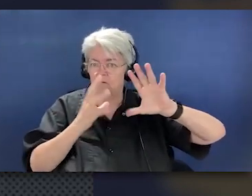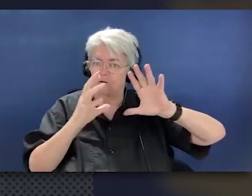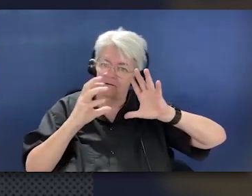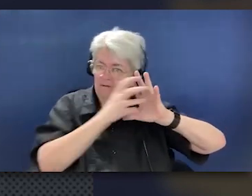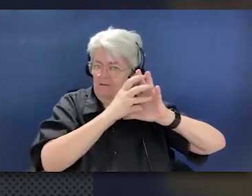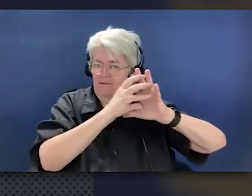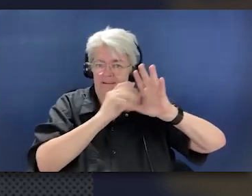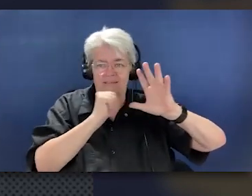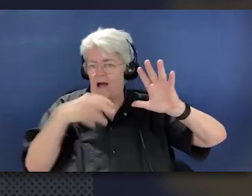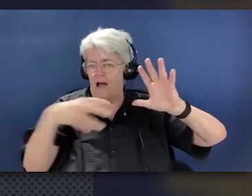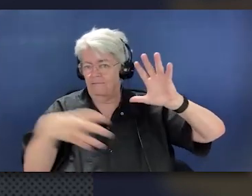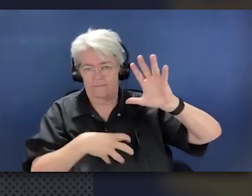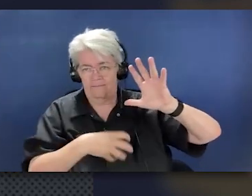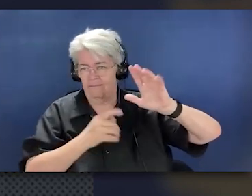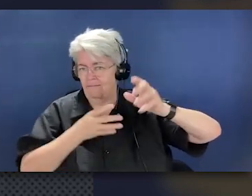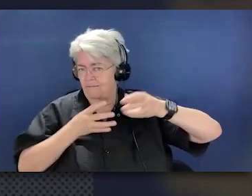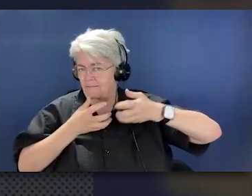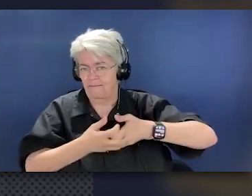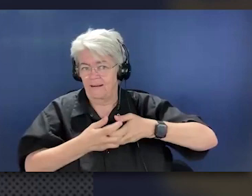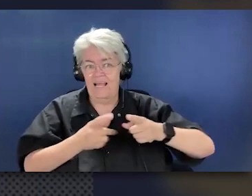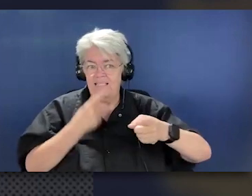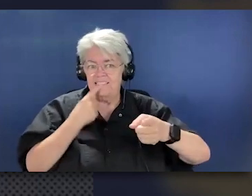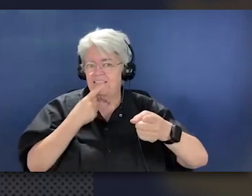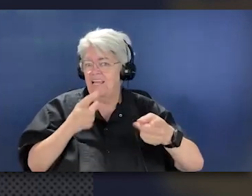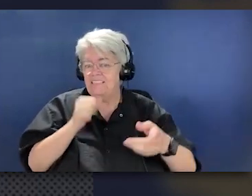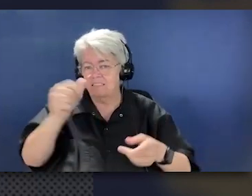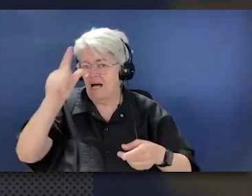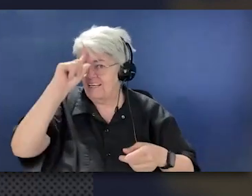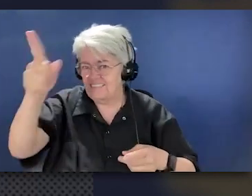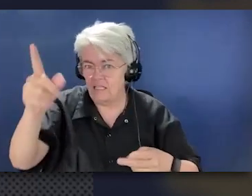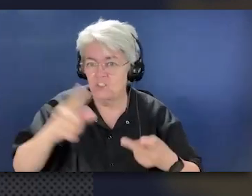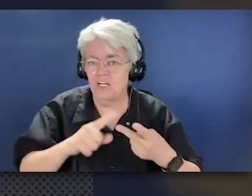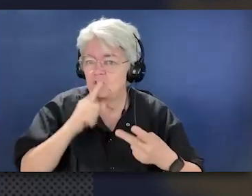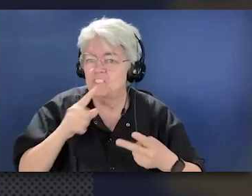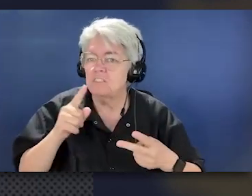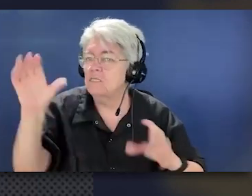"You know, it’s—it’s—there’s no intelligence in there, it’s just plagiarizing other people’s work